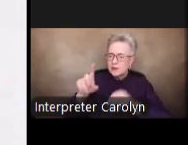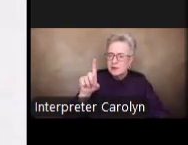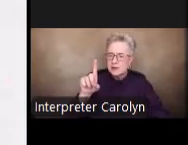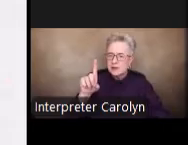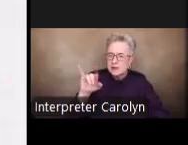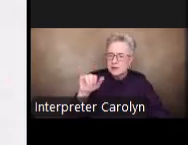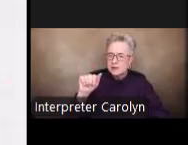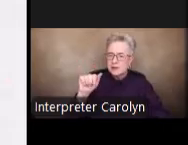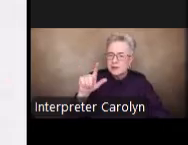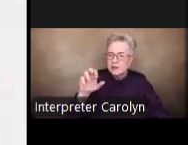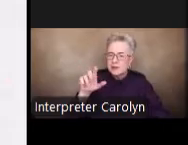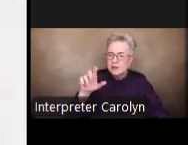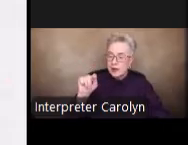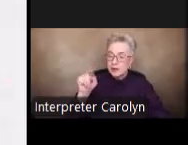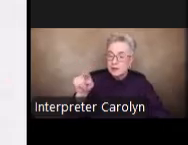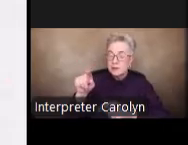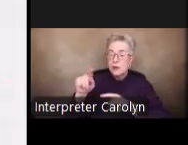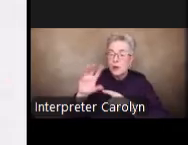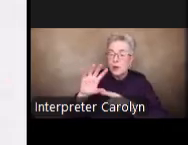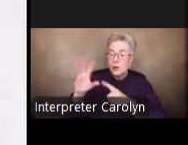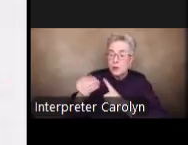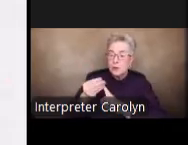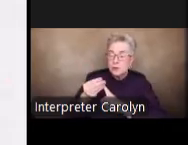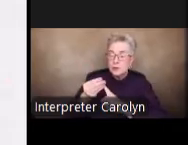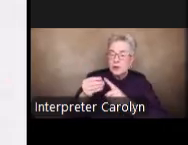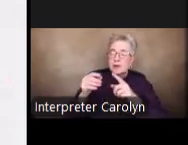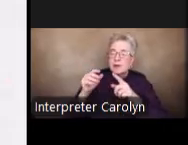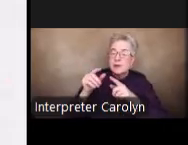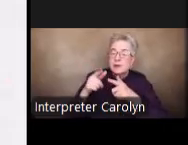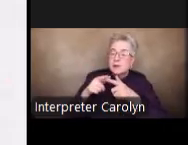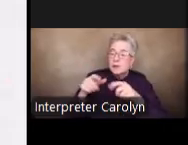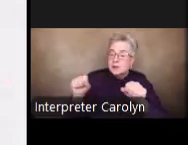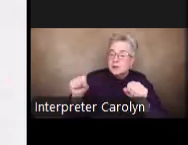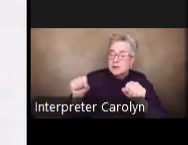So those cultural and linguistic differences do not equal a disorder,